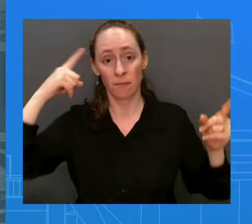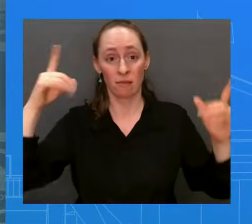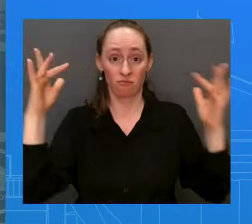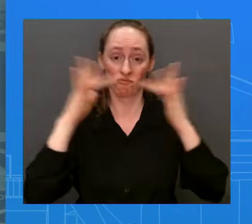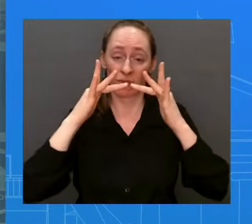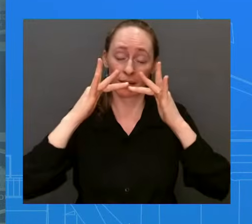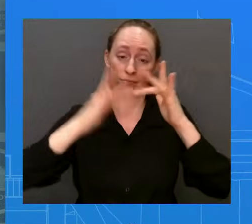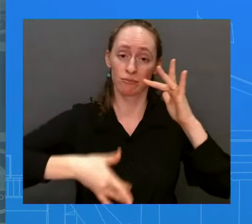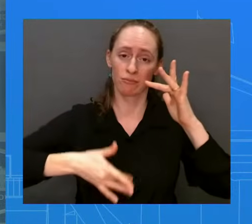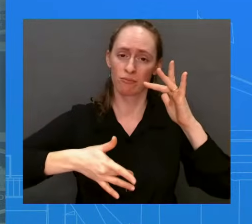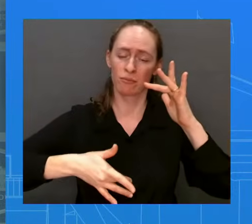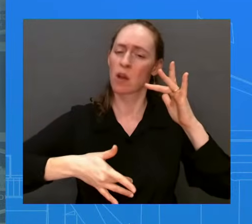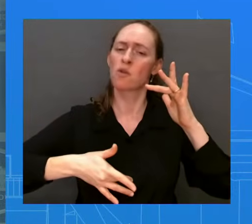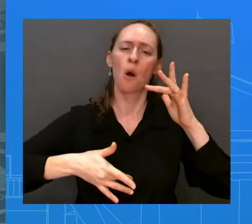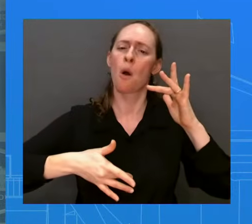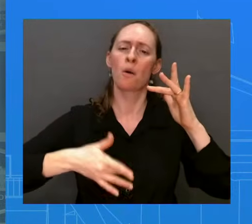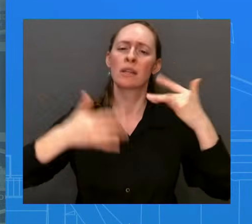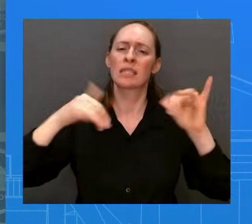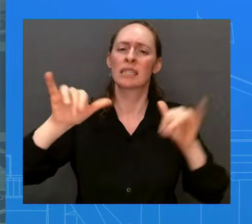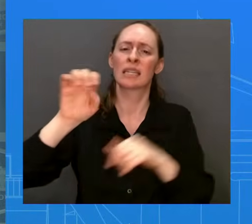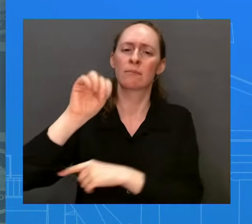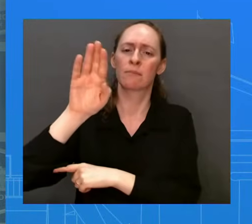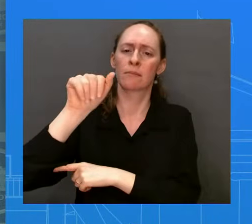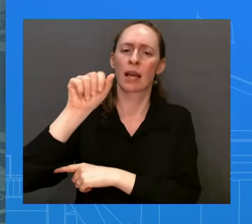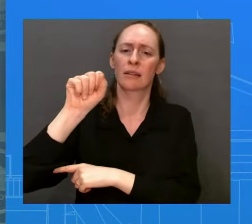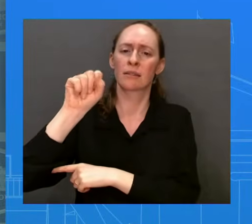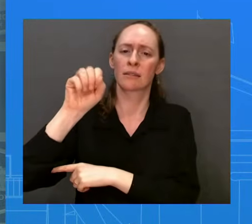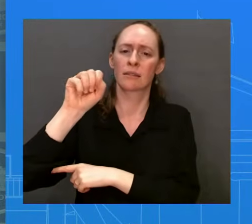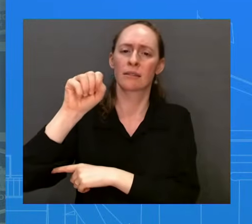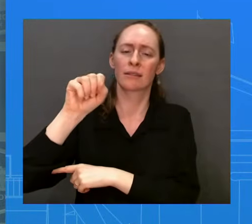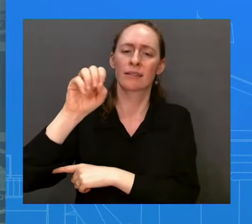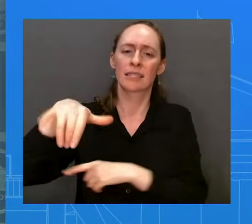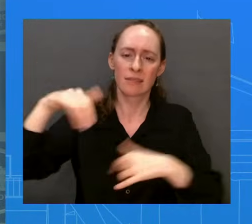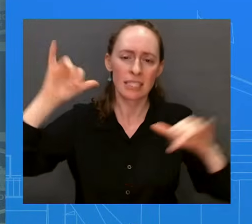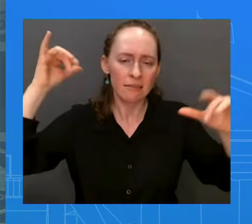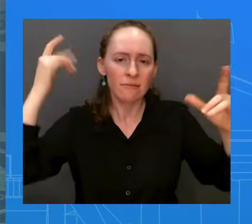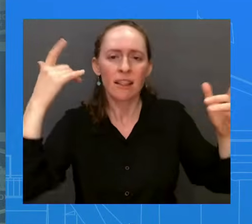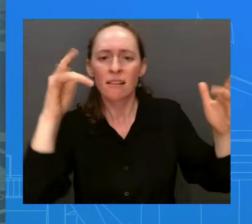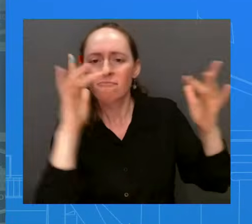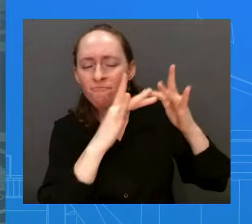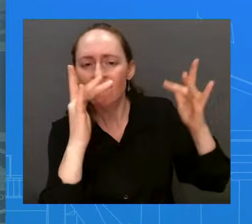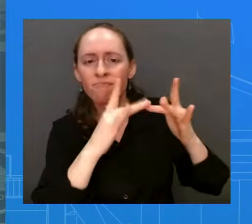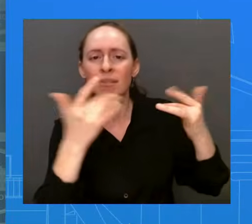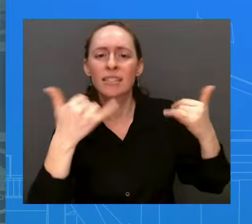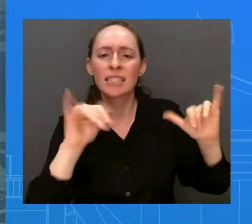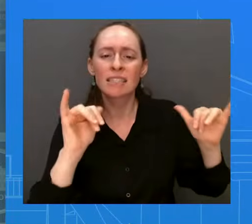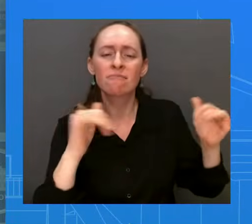good offices to communicate with senior Chinese leaders. Unfortunately, the Chinese military is not interested